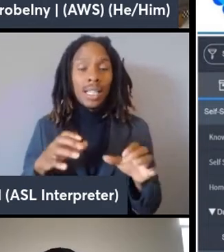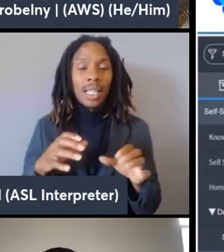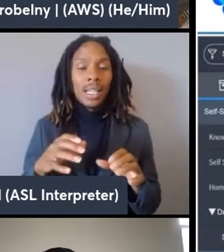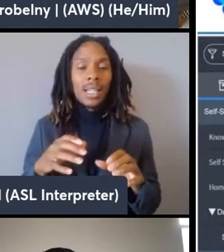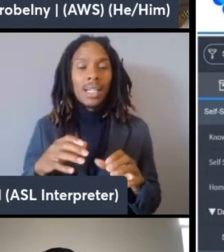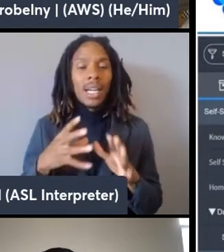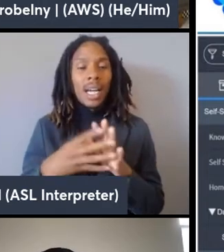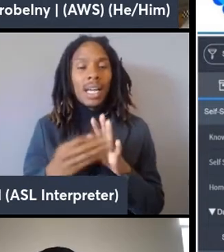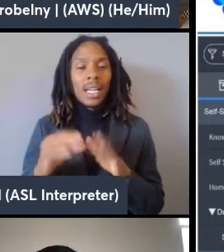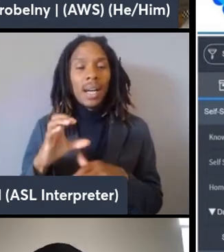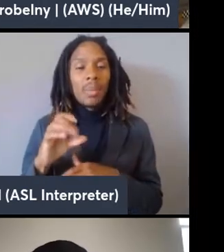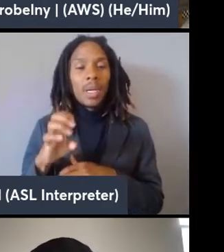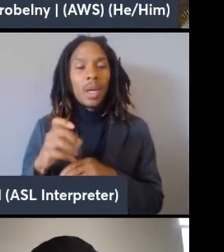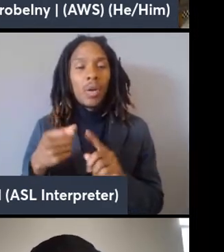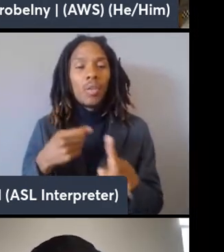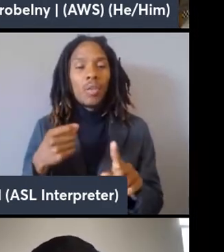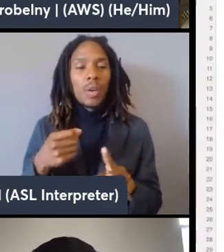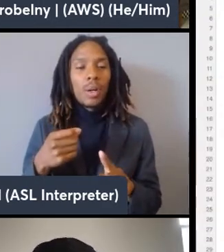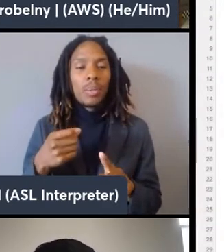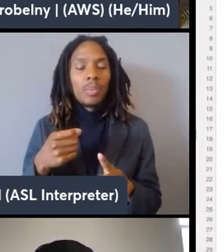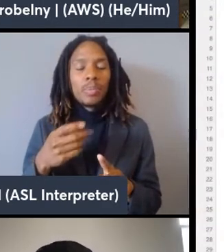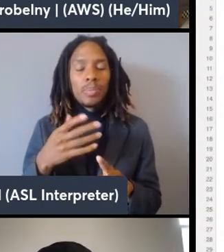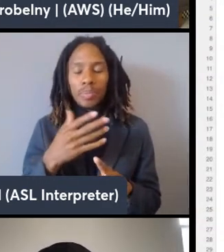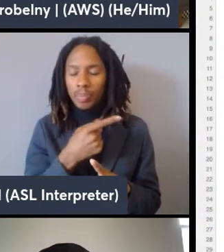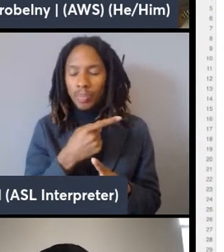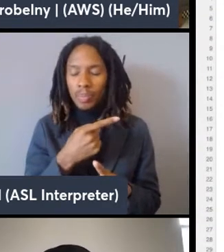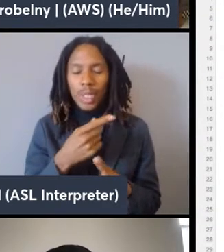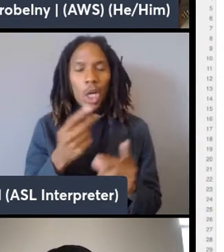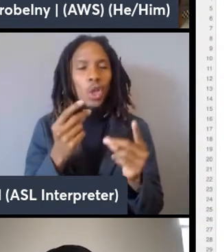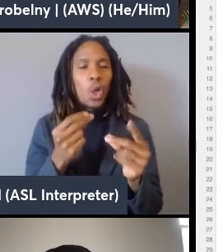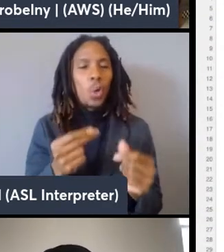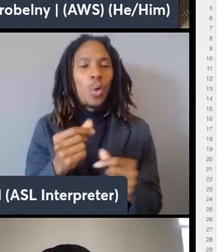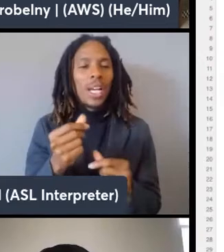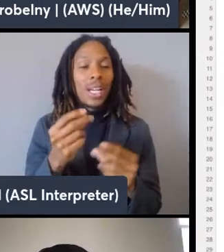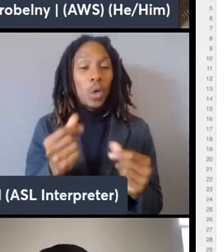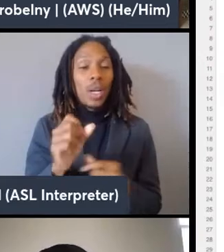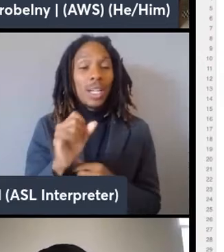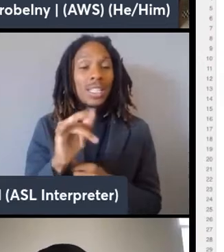I got from the QuickSight webpage, the dashboard.